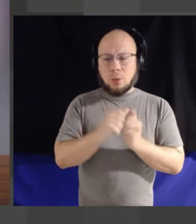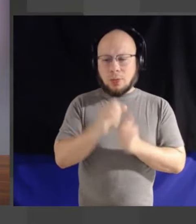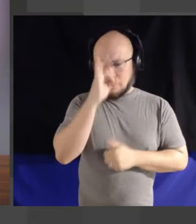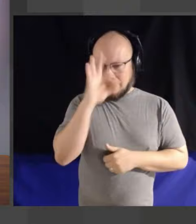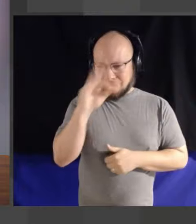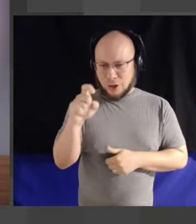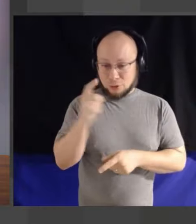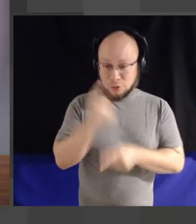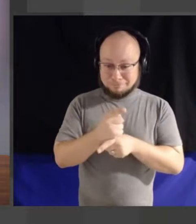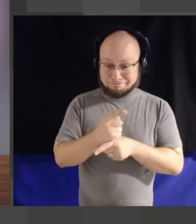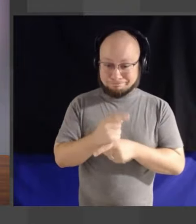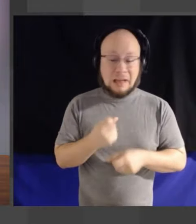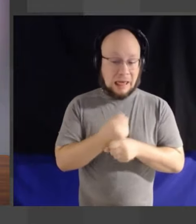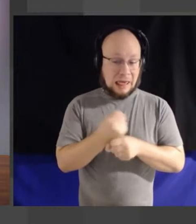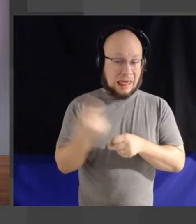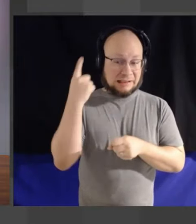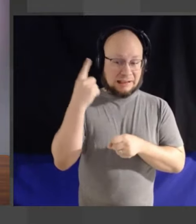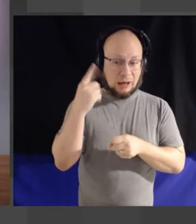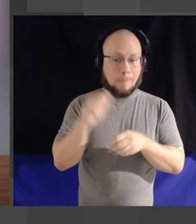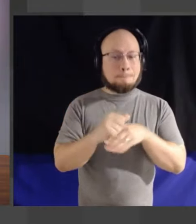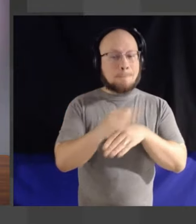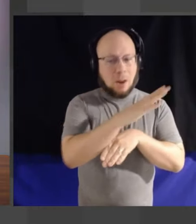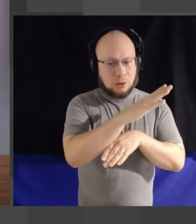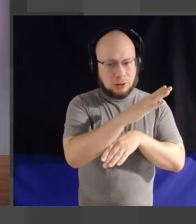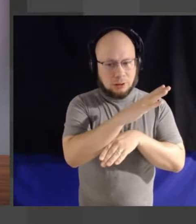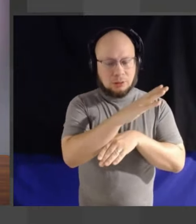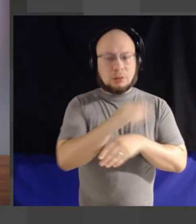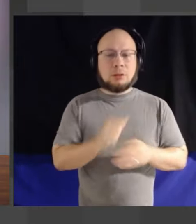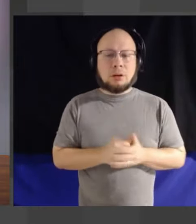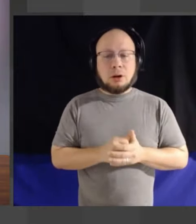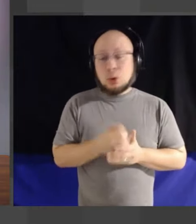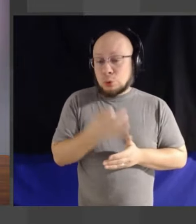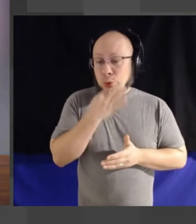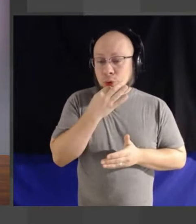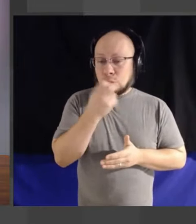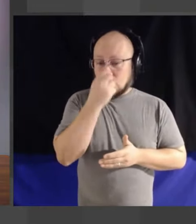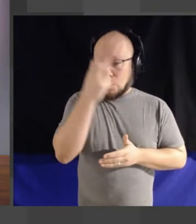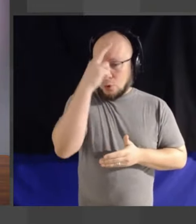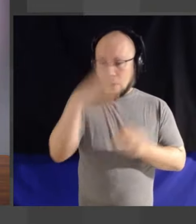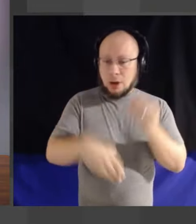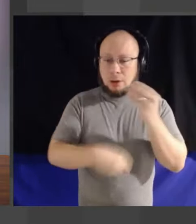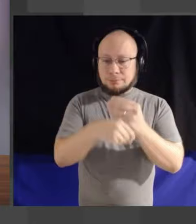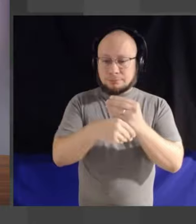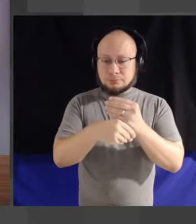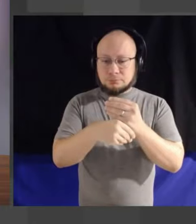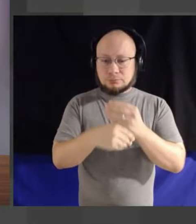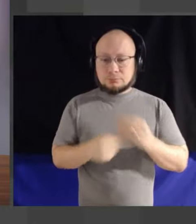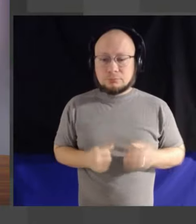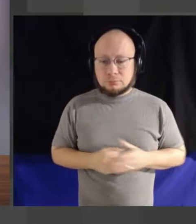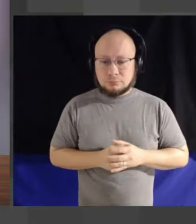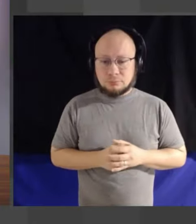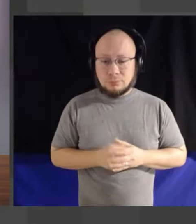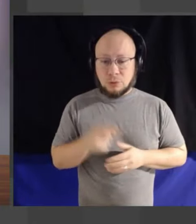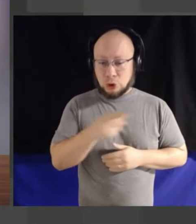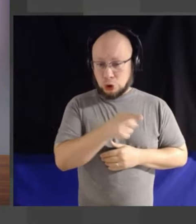IN 2018 THE TIAGA WON THE VOTE. LAST YEAR IT WAS THE MOUNTAINS WITH OUR SOON TO BE FRIENDS THE